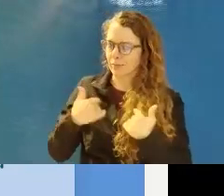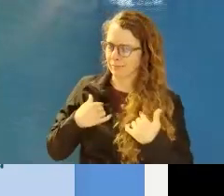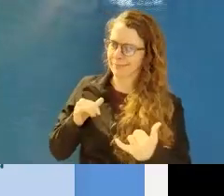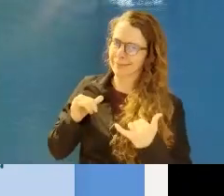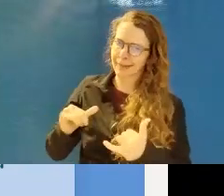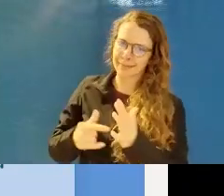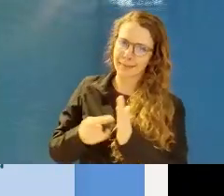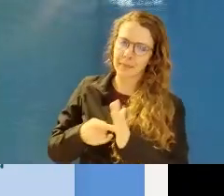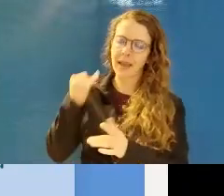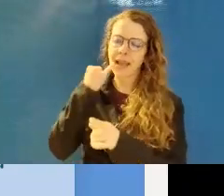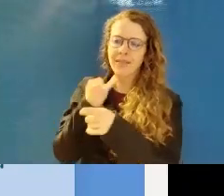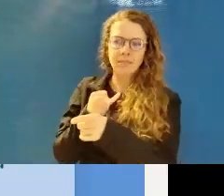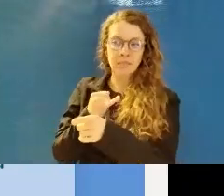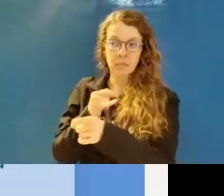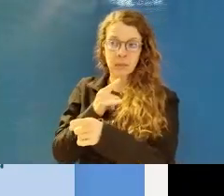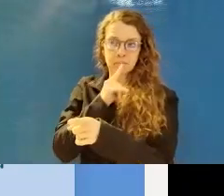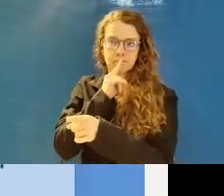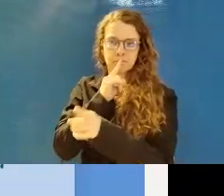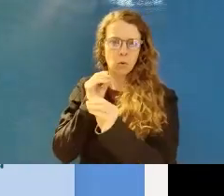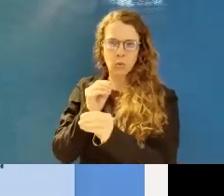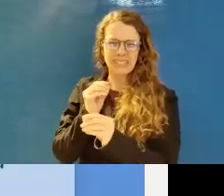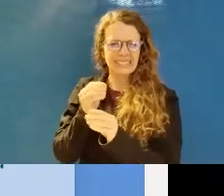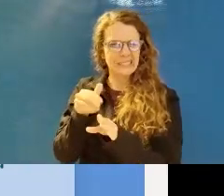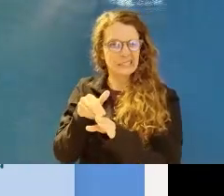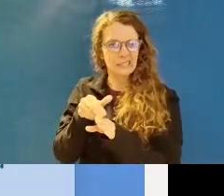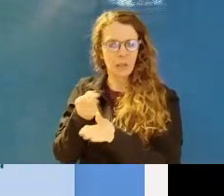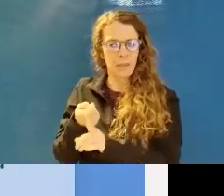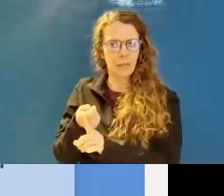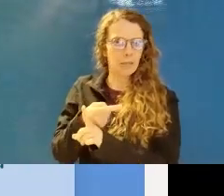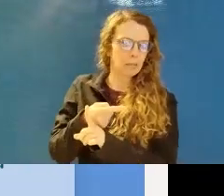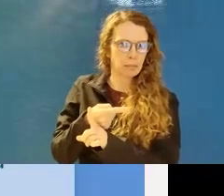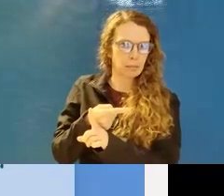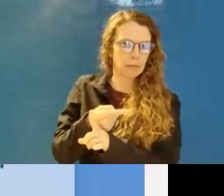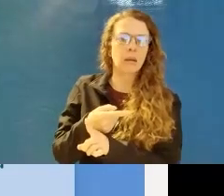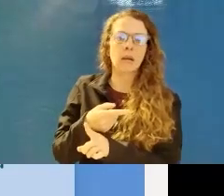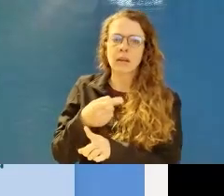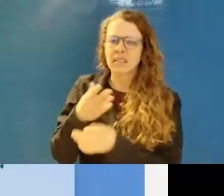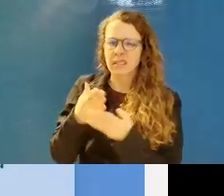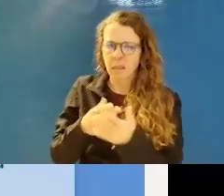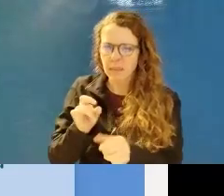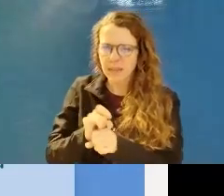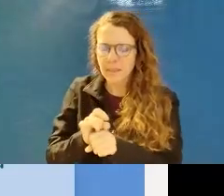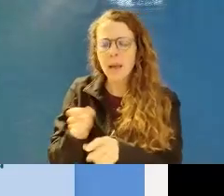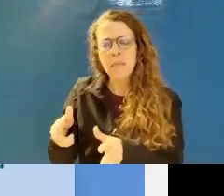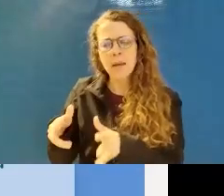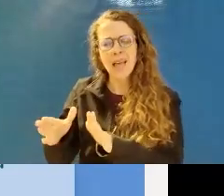if they don't have a good answer or they're kind of off, for some assignments, I allow them to resubmit.